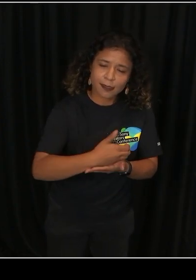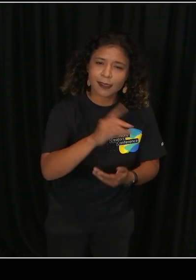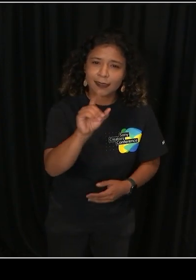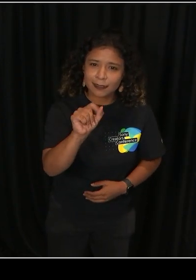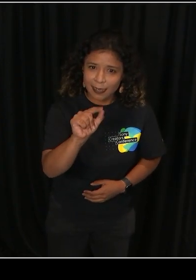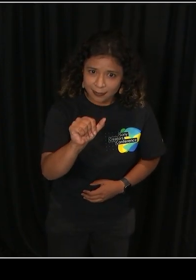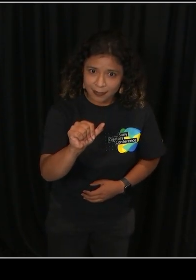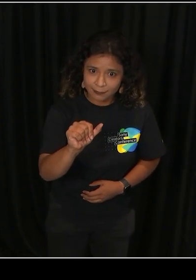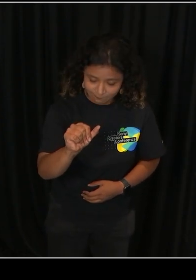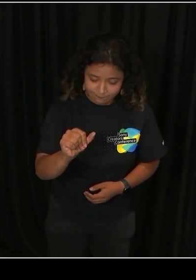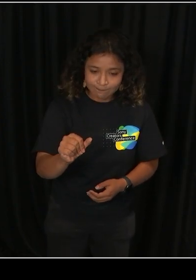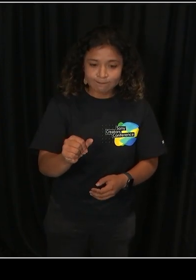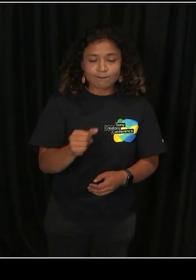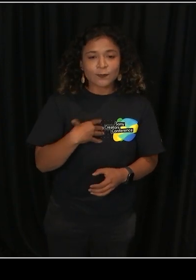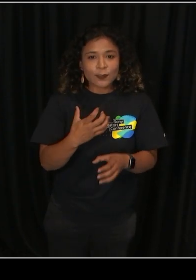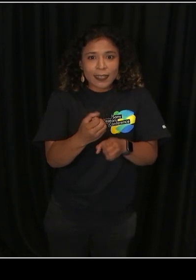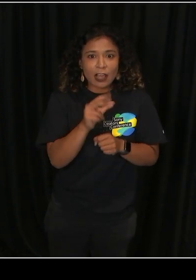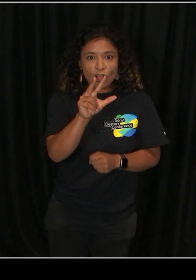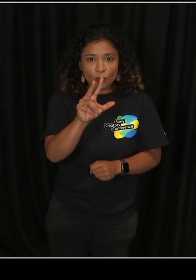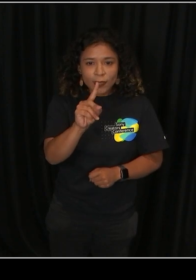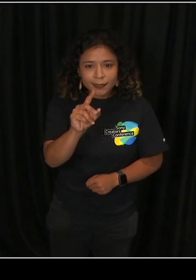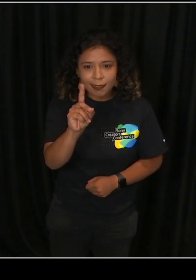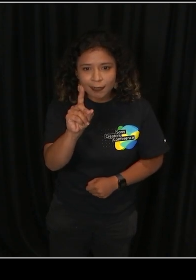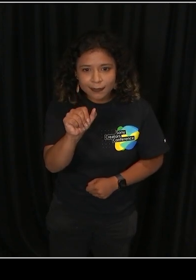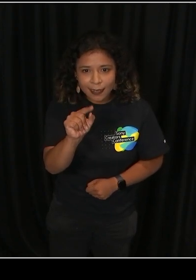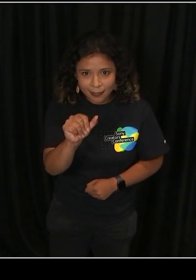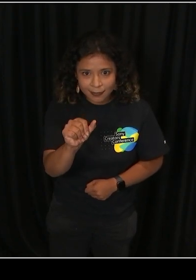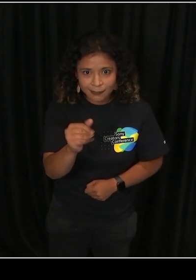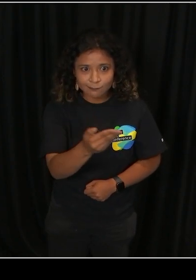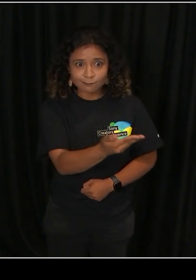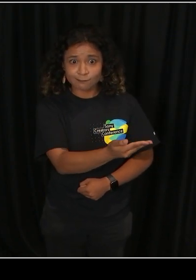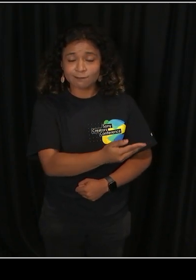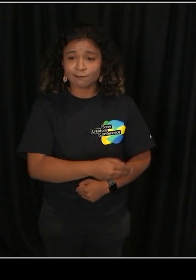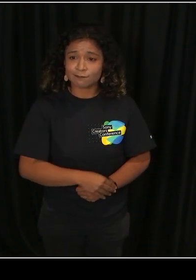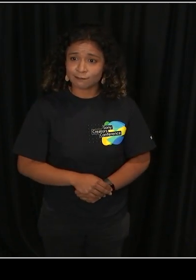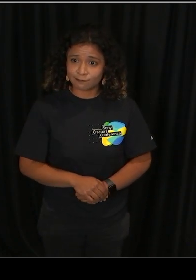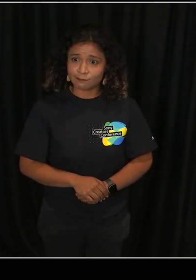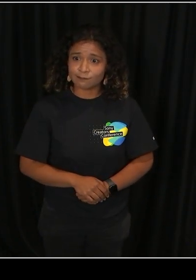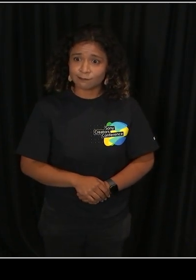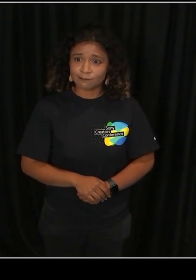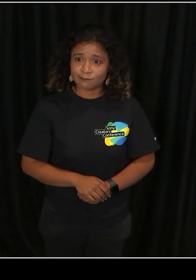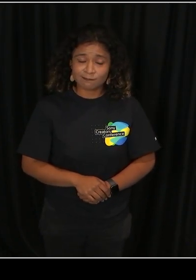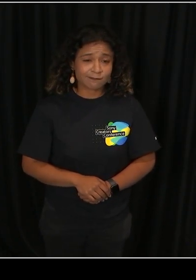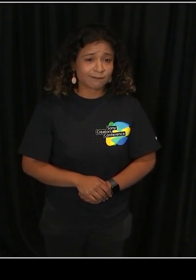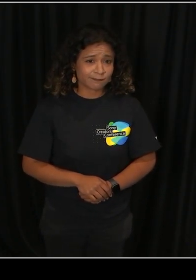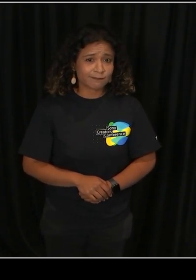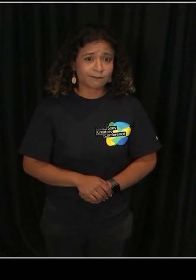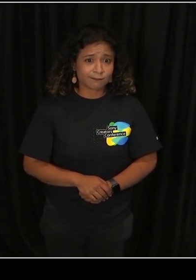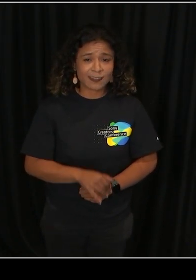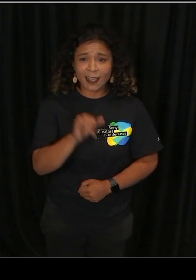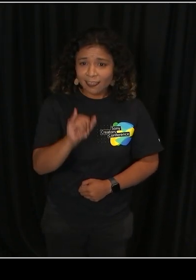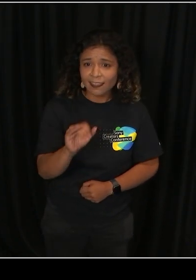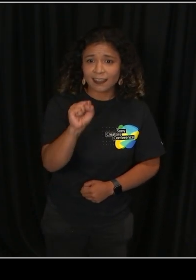3D data that you're viewing overlaid on the video right here. And yeah, that that's Skeletracking in a nutshell,